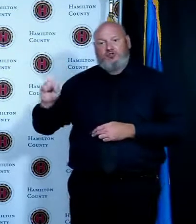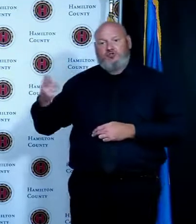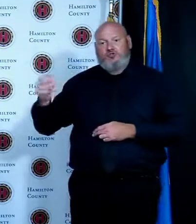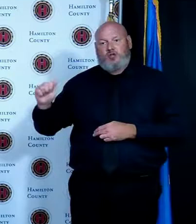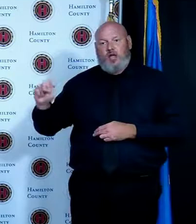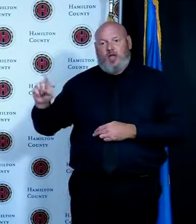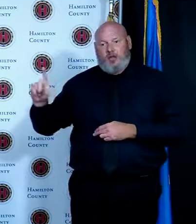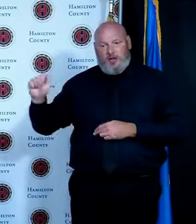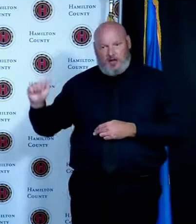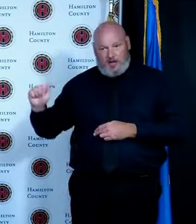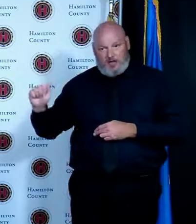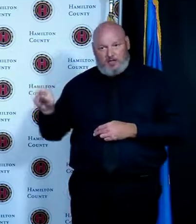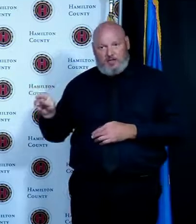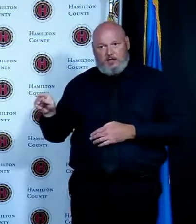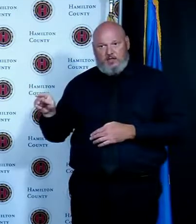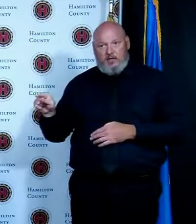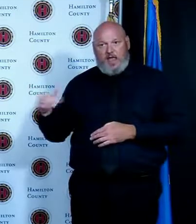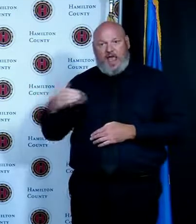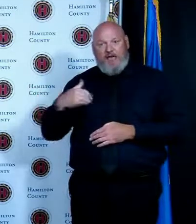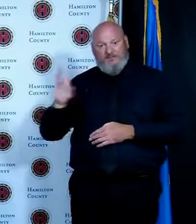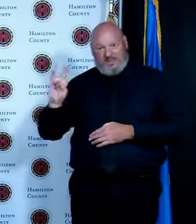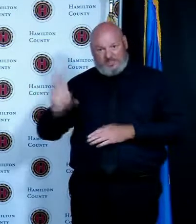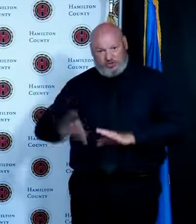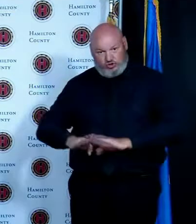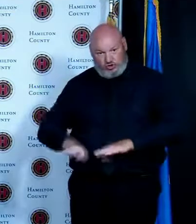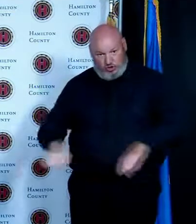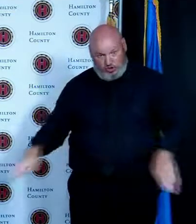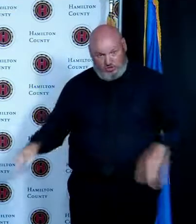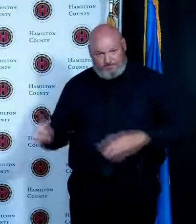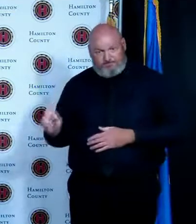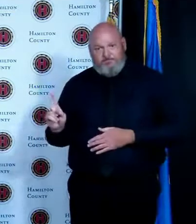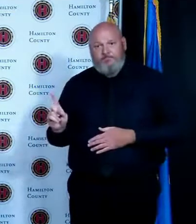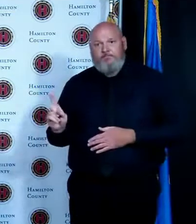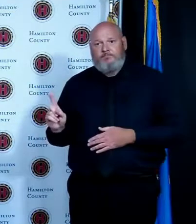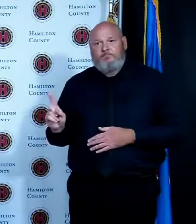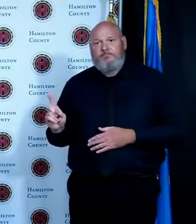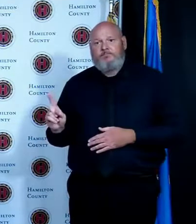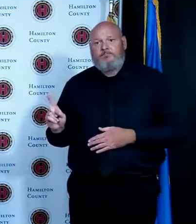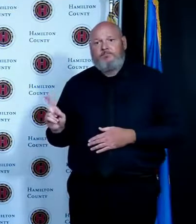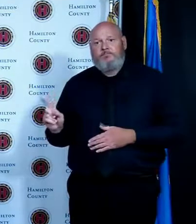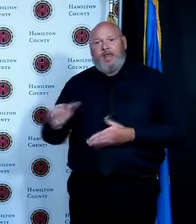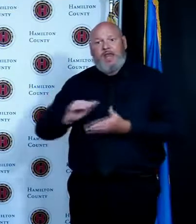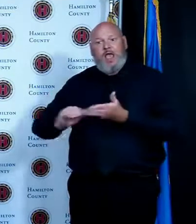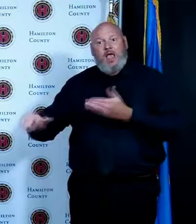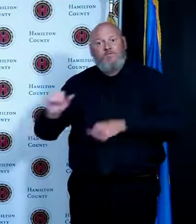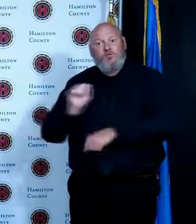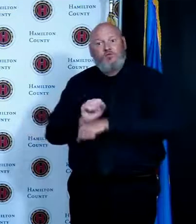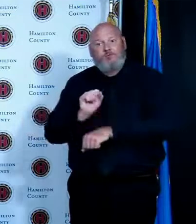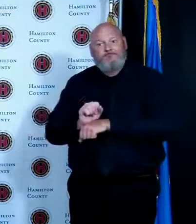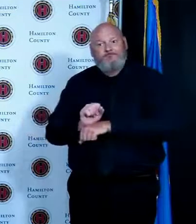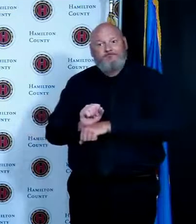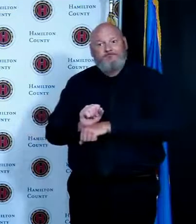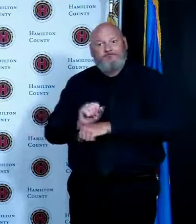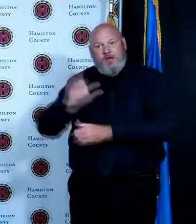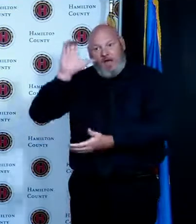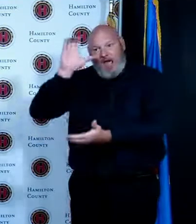then the family car broke down and being out of work they could no longer afford their rent if she doesn't get help she and her six